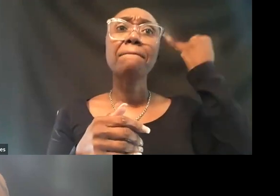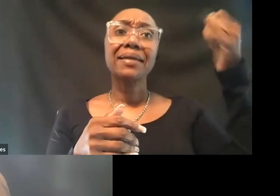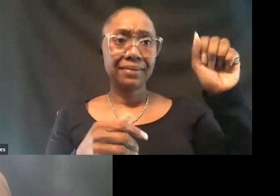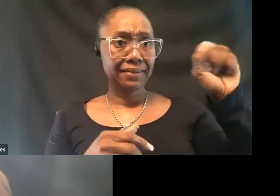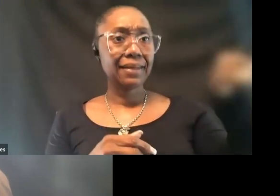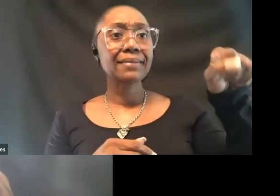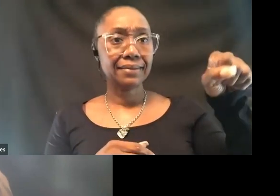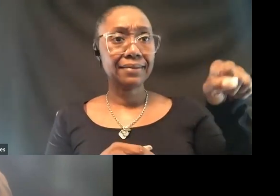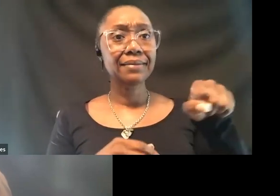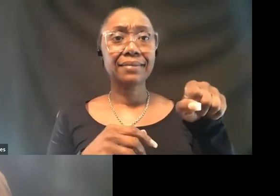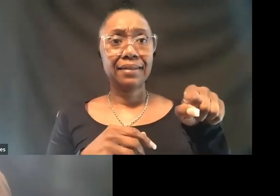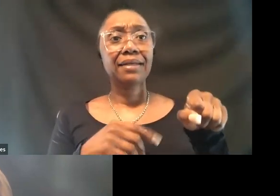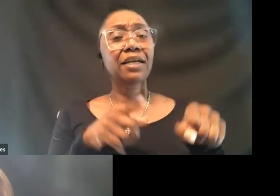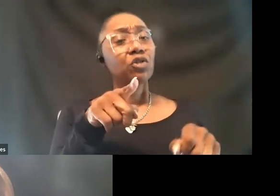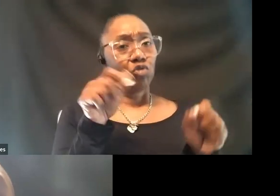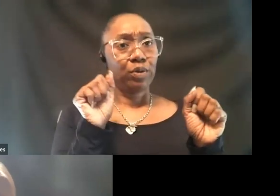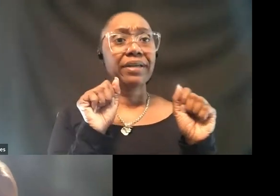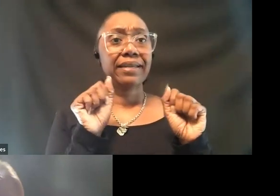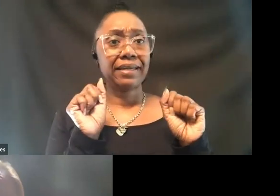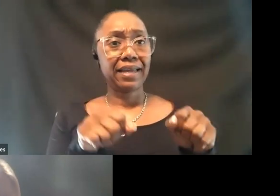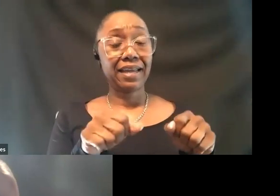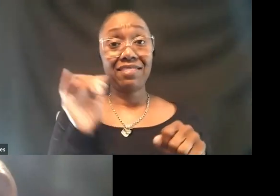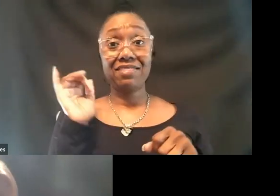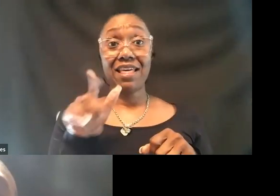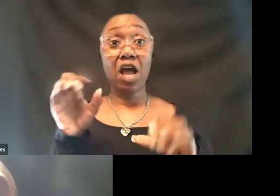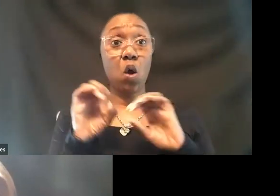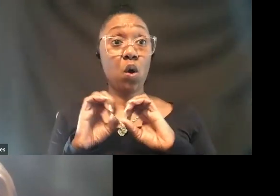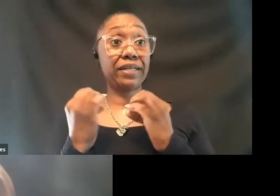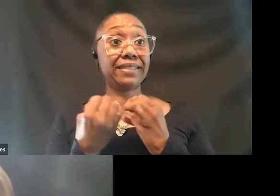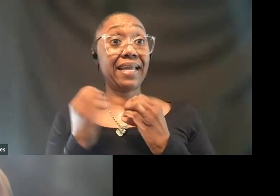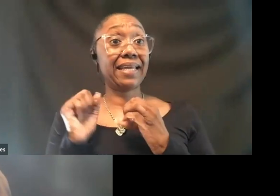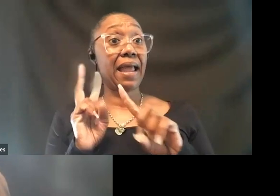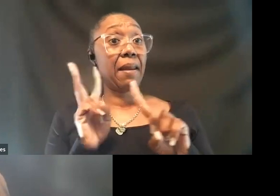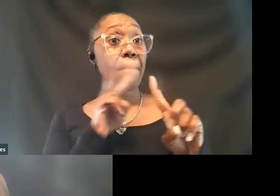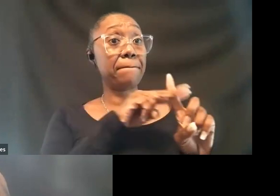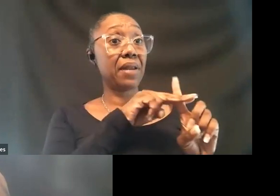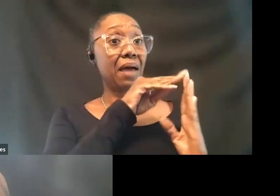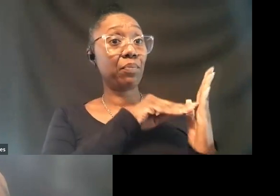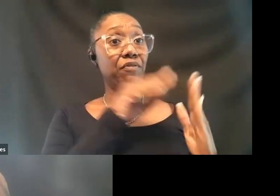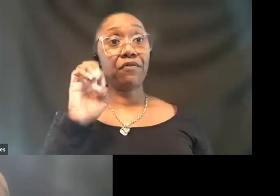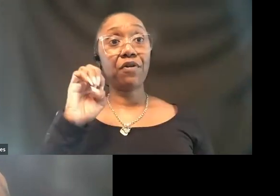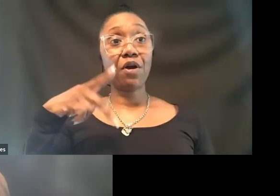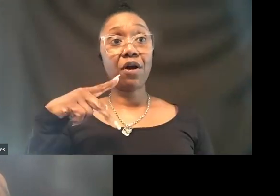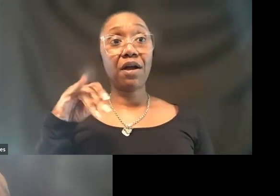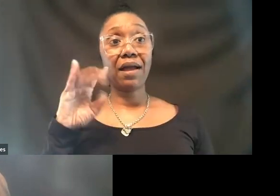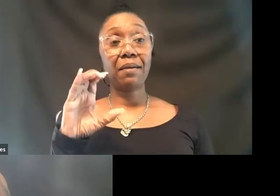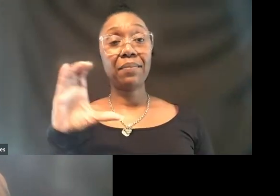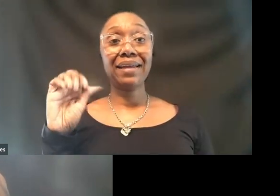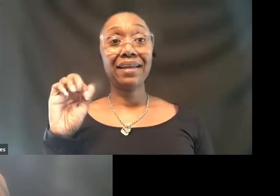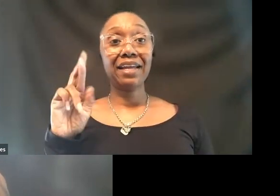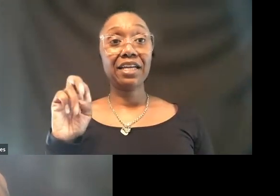I think that because that's a free version and it's definitely available in the field.